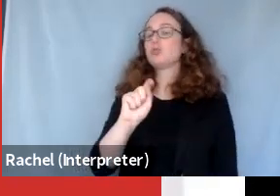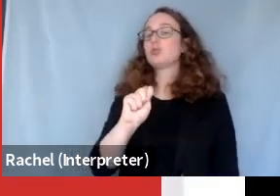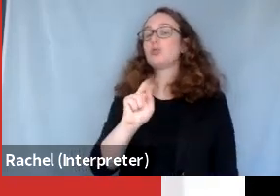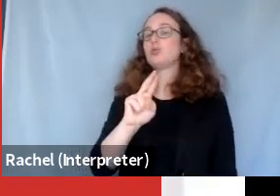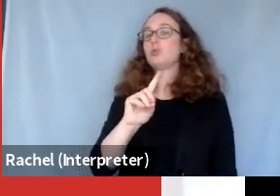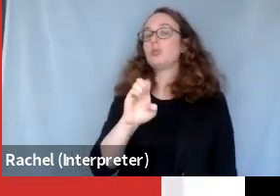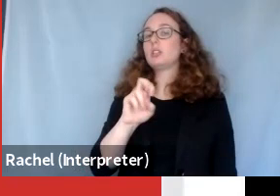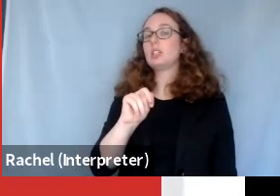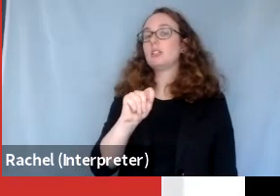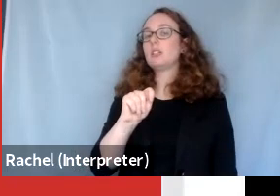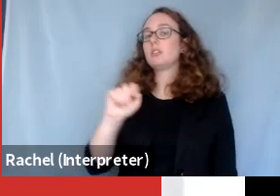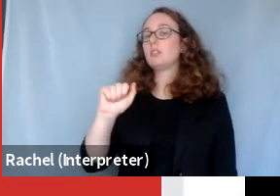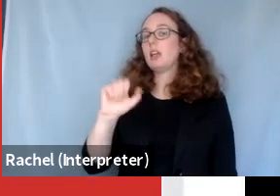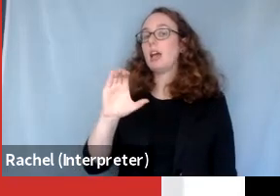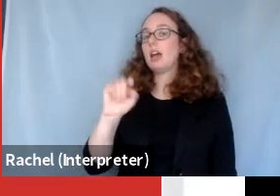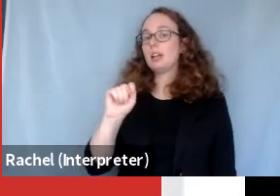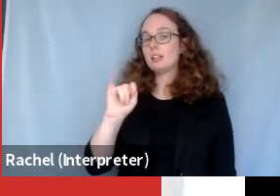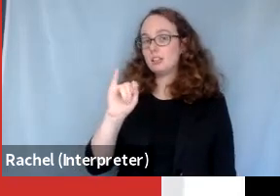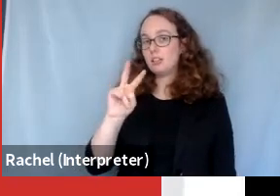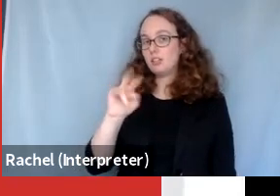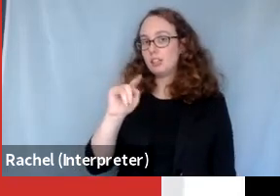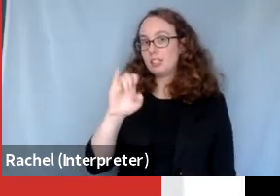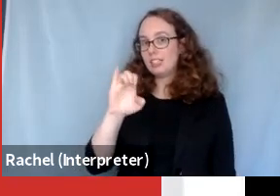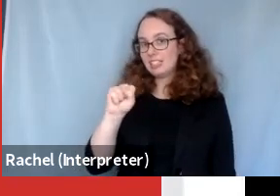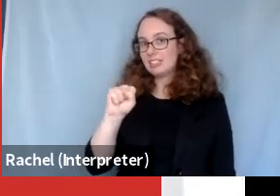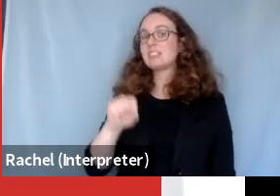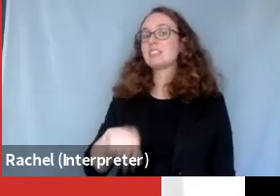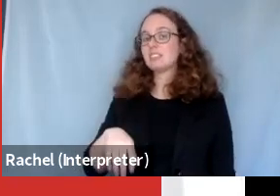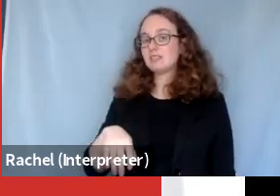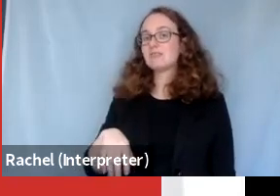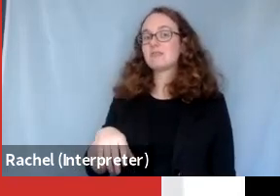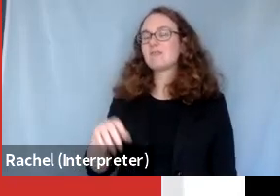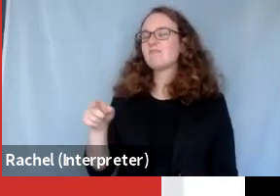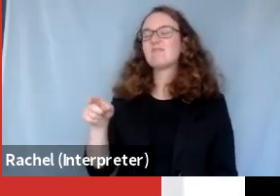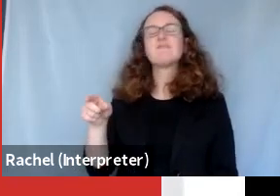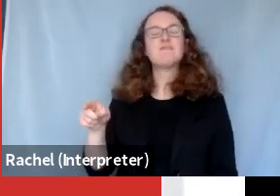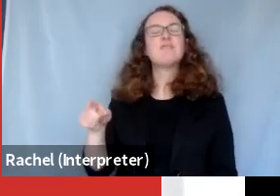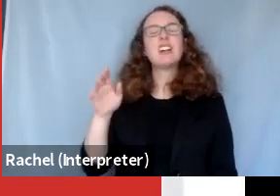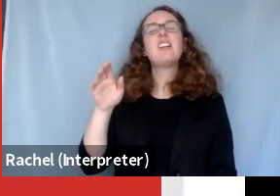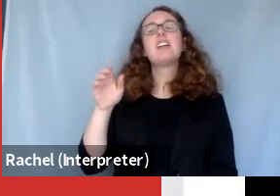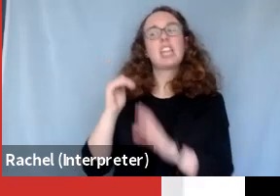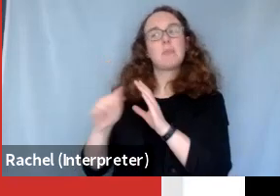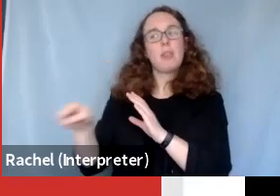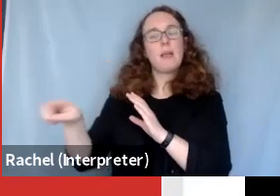studentactivities@fresnocitycollege.edu and we'll get that instructions out to you guys.